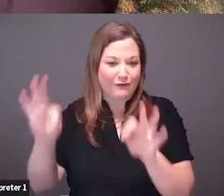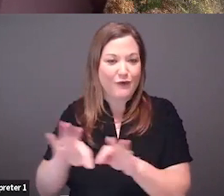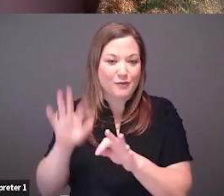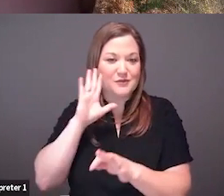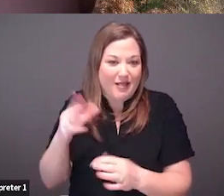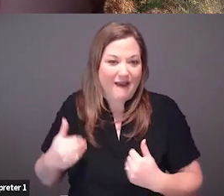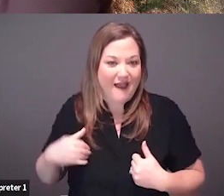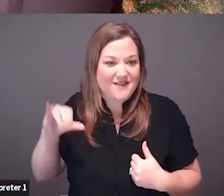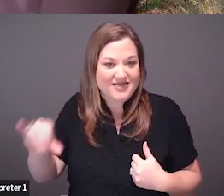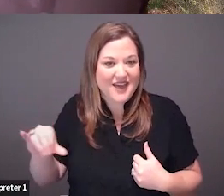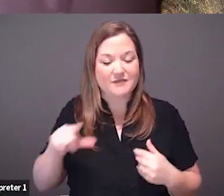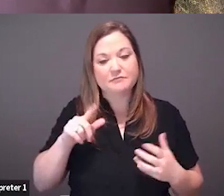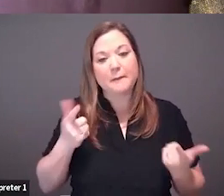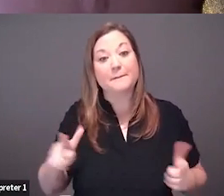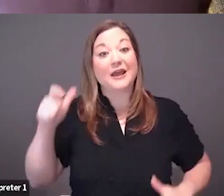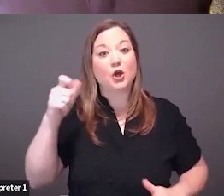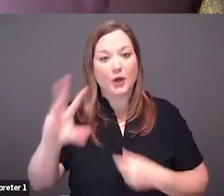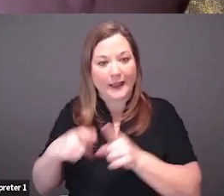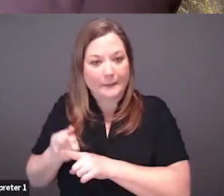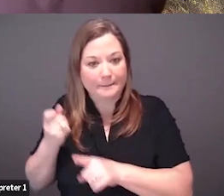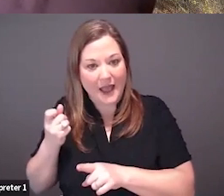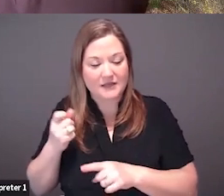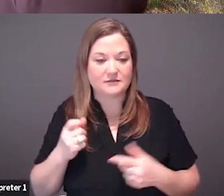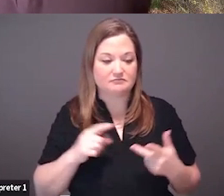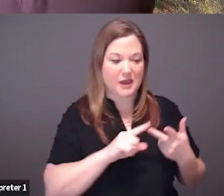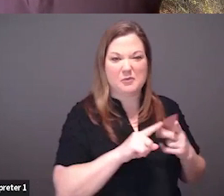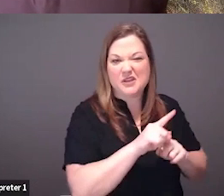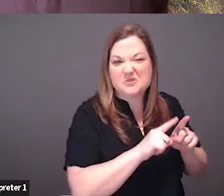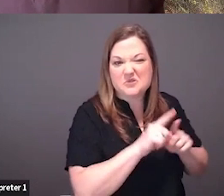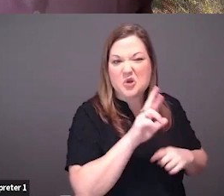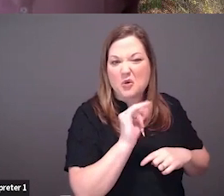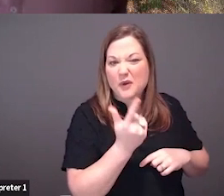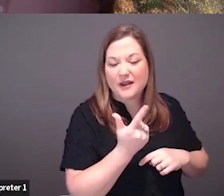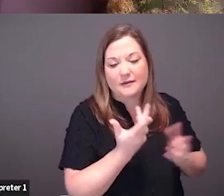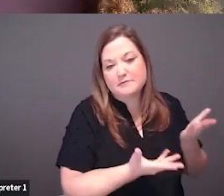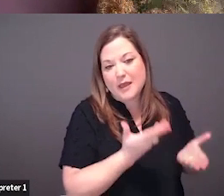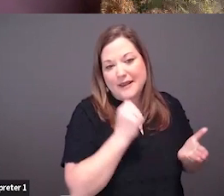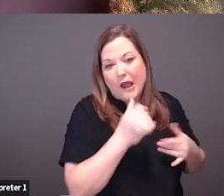so you can have a bigger impact in that way. Versus the star rating maybe isn't as commonly used. That is true.